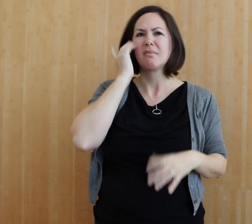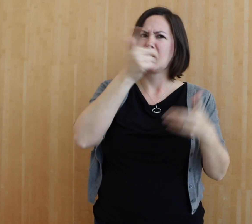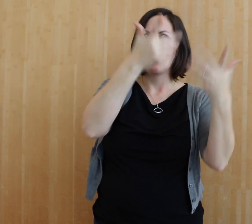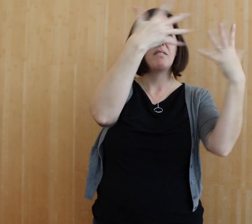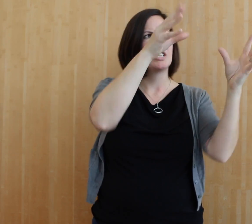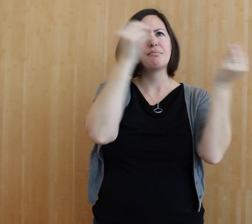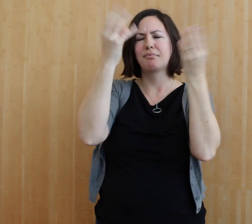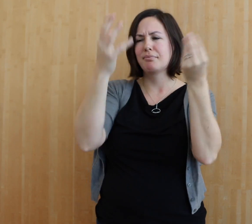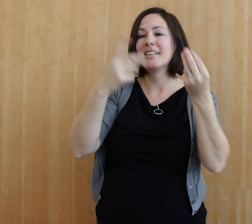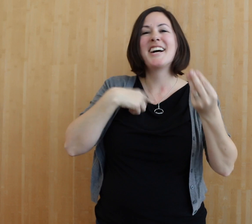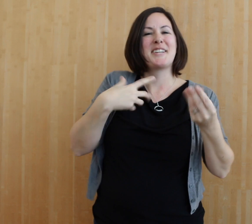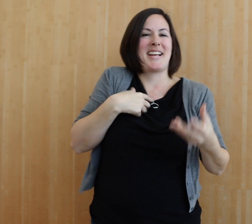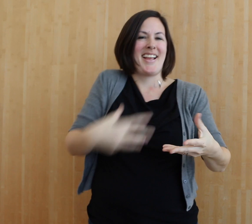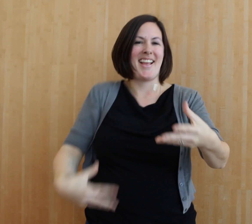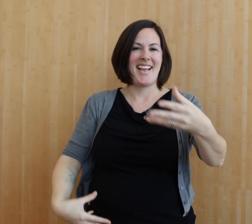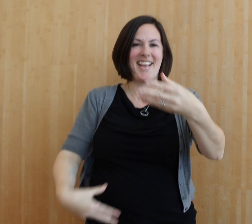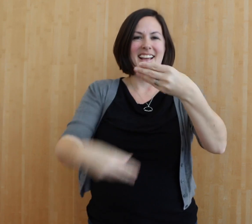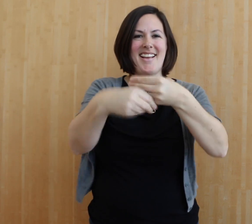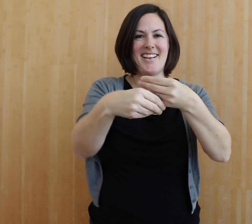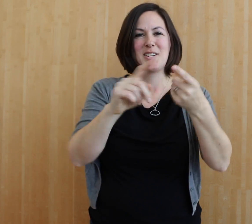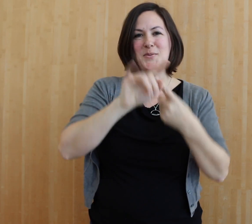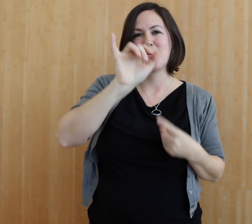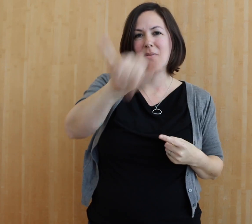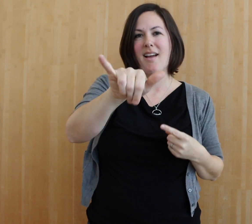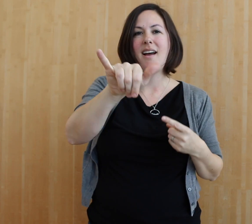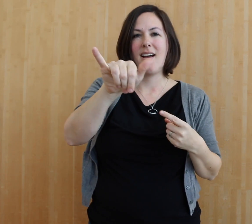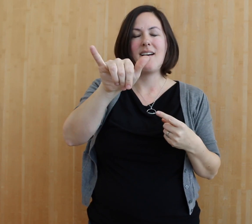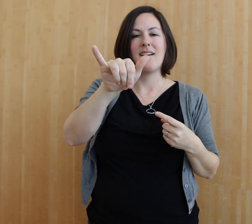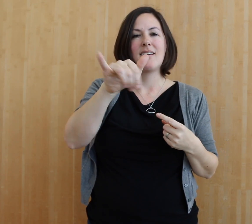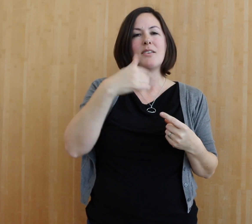We want to add our contribution.